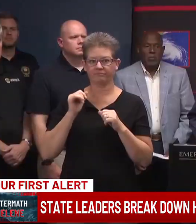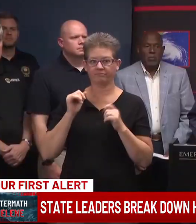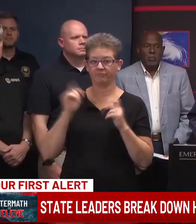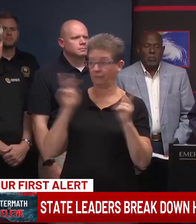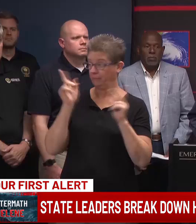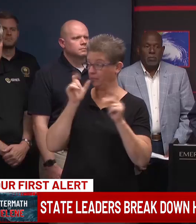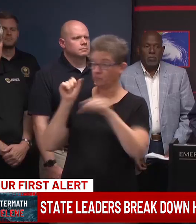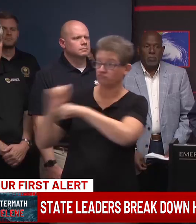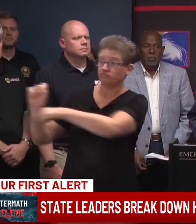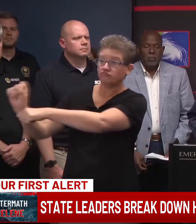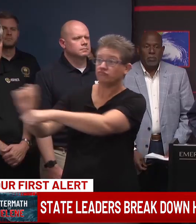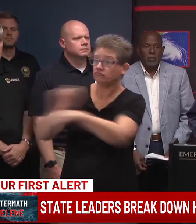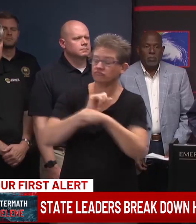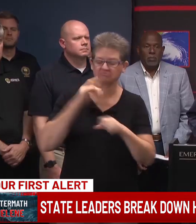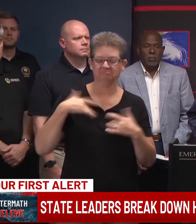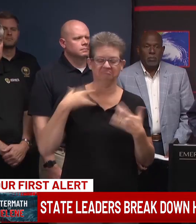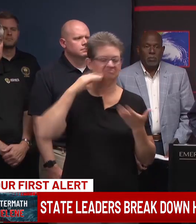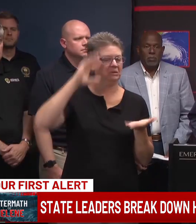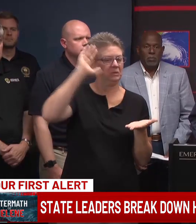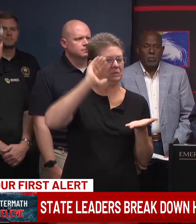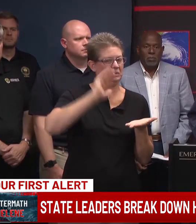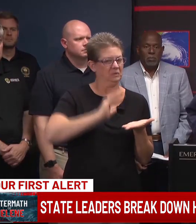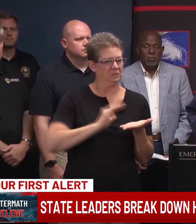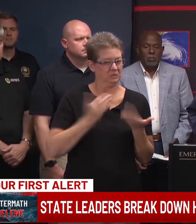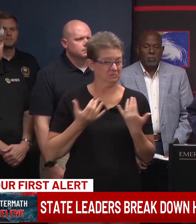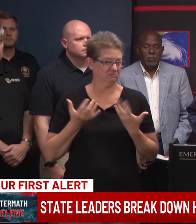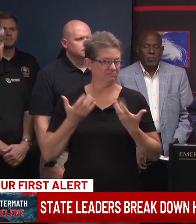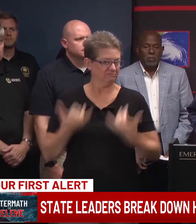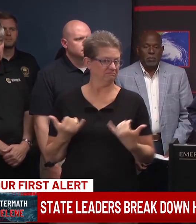Live, from Columbia, South Carolina, WIS News 10 Live, from Columbia, South Carolina, WIS News 10 starts Carolina, WIS News 10 starts now. Carolina, WIS News 10 starts now. >> Carolina, WIS News 10 starts now. >> I Carolina, WIS News 10 starts now. >> I have Carolina, WIS News 10 starts now. >> I have a Carolina, WIS News 10 starts now. >> I have a mantra Carolina, WIS News 10 starts now. >> I have a mantra today Carolina, WIS News 10 starts now. >> I have a mantra today I Carolina, WIS News 10 starts now. >> I have a mantra today I have now. >> I have a mantra today I have now. >> I have a mantra today I have been now. >> I have a mantra today I have been sharing now. >> I have a mantra today I have been sharing from now. >> I have a mantra today I have been sharing from people now. >> I have a mantra today I have been sharing from people from I have a mantra today I have been sharing from people from I have a mantra today I have been sharing from people from Winston been sharing from people from Winston Churchill. been sharing from people from Winston Churchill. He been sharing from people from Winston Churchill. He said, been sharing from people from Winston Churchill. He said, when been sharing from people from Winston Churchill. He said, when you're been sharing from people from Winston Churchill. He said, when you're going Winston Churchill. He said, when you're going